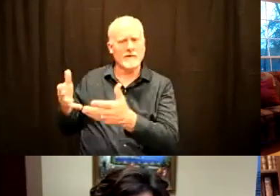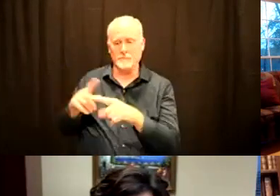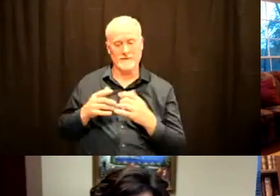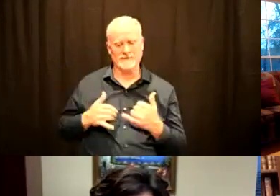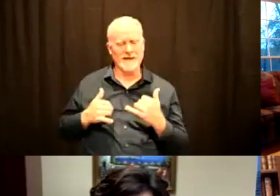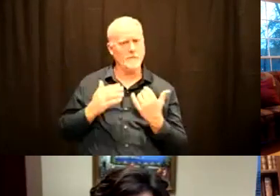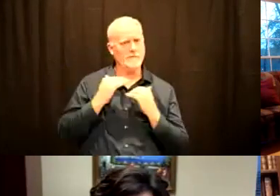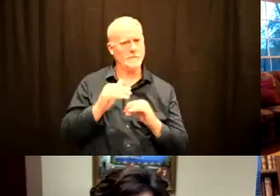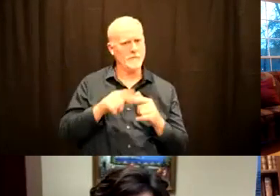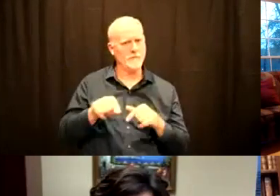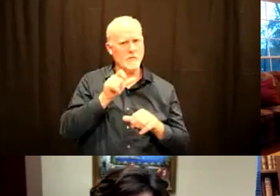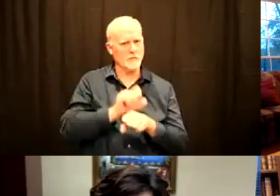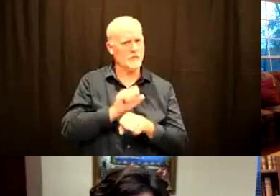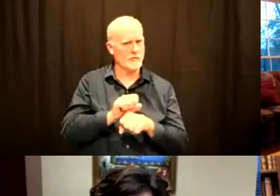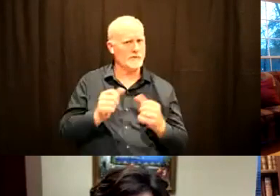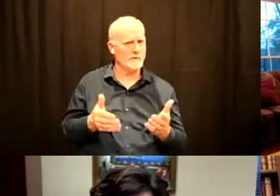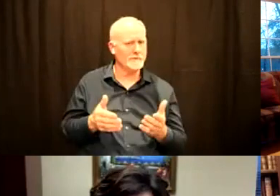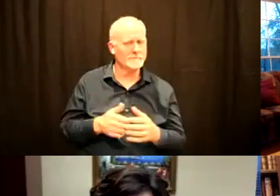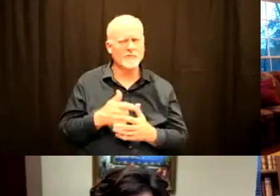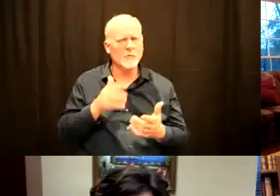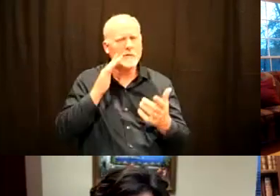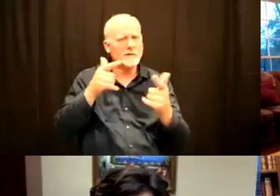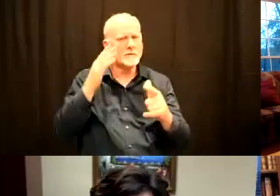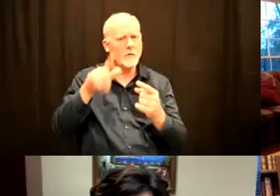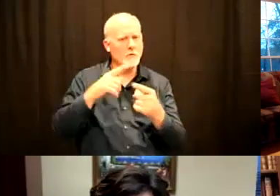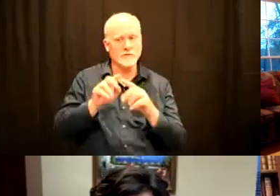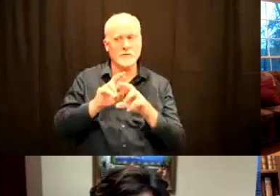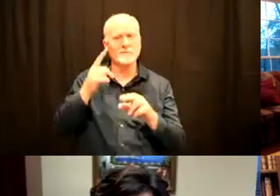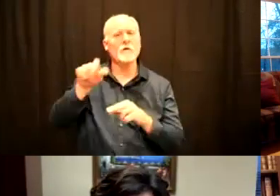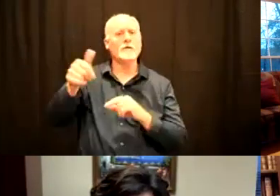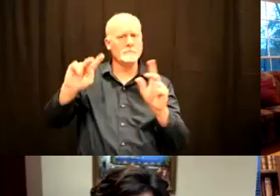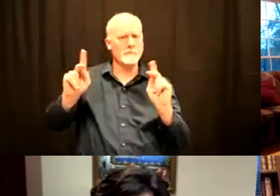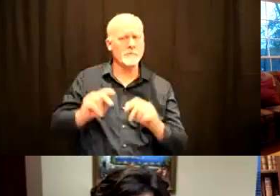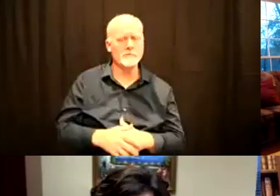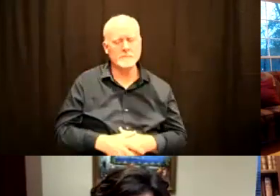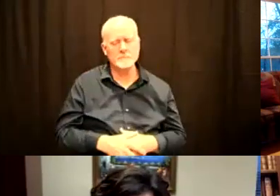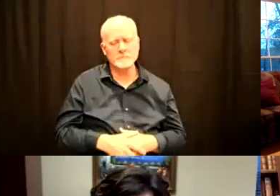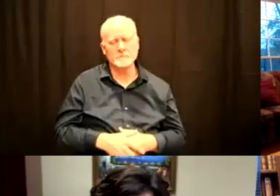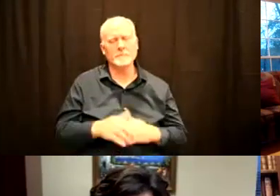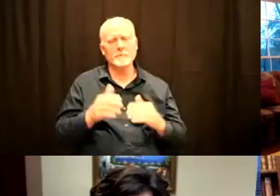be sure and let you know when that's available and there are several questions um dr benoit maybe